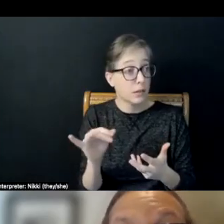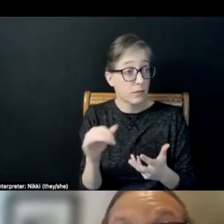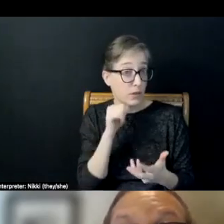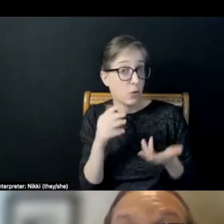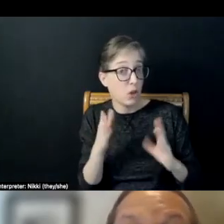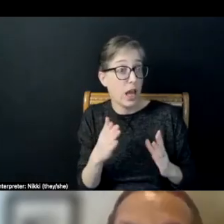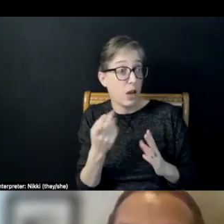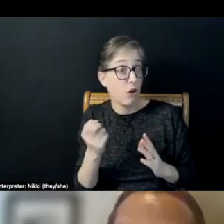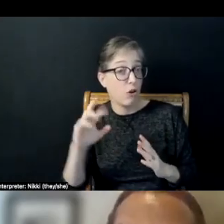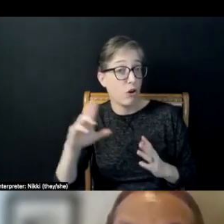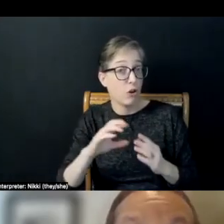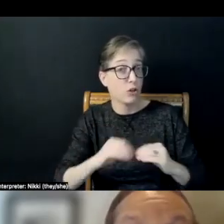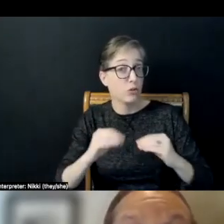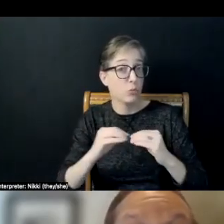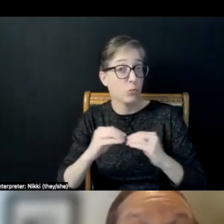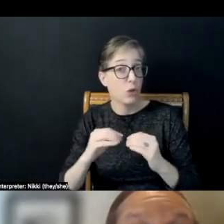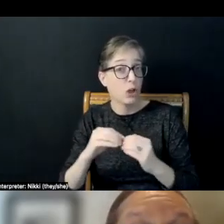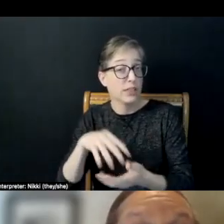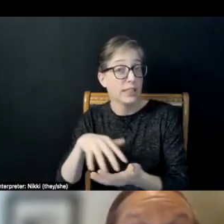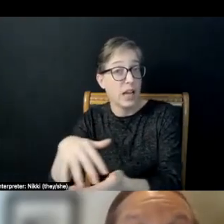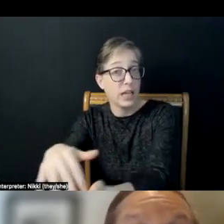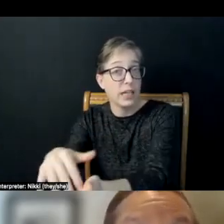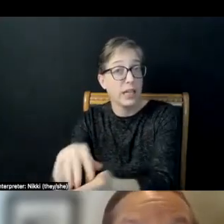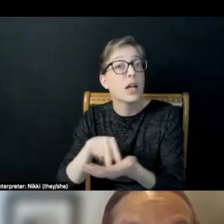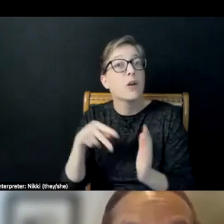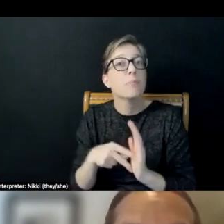it would mean that Jackson would have to stay in the NICU longer.